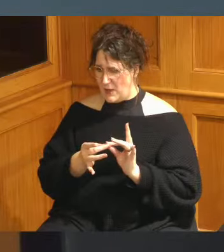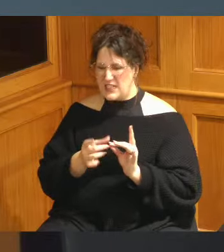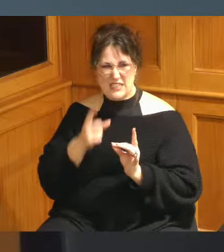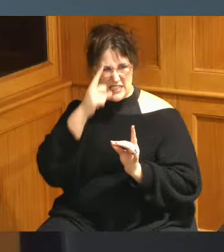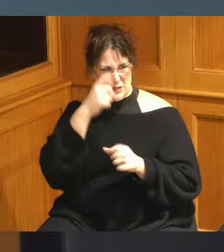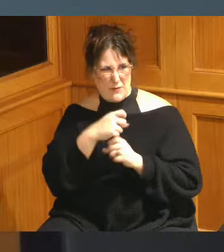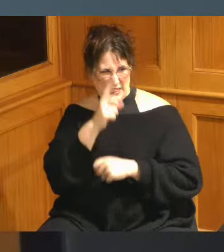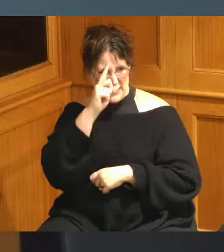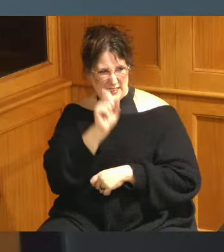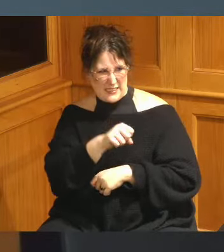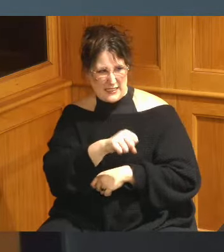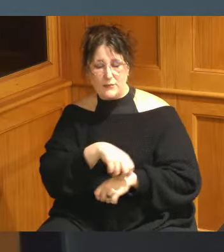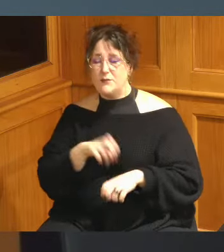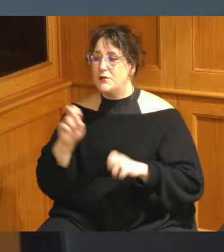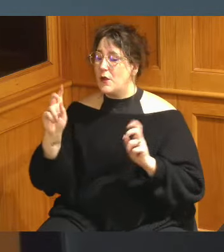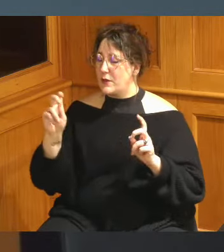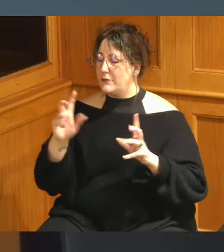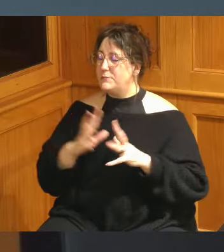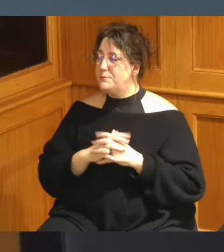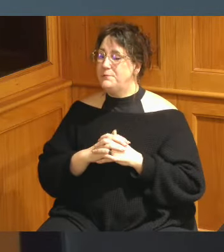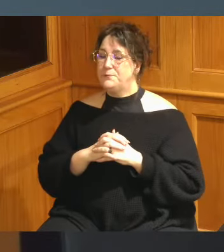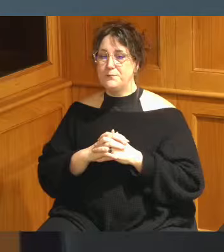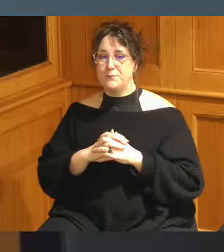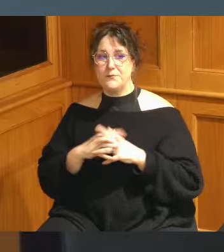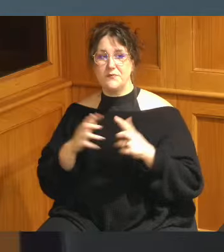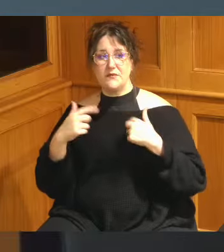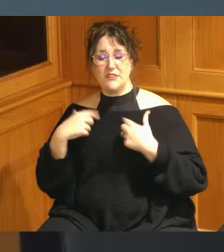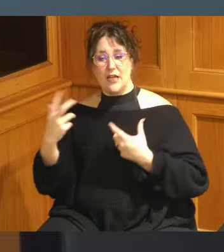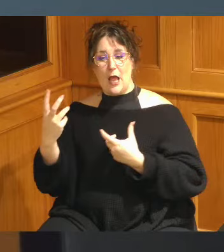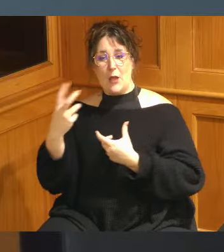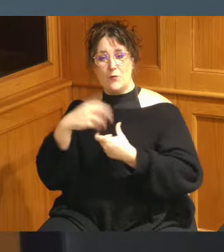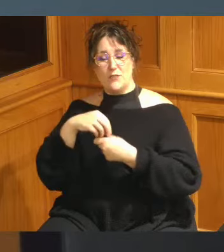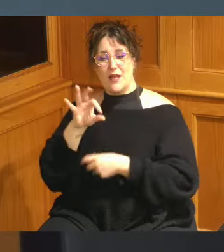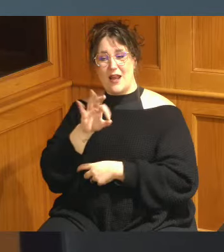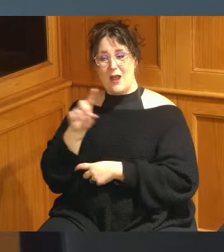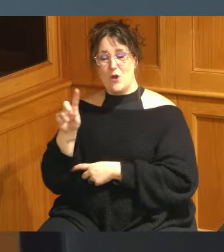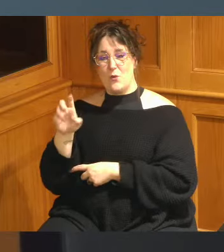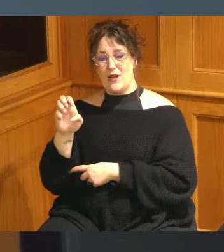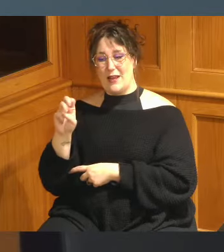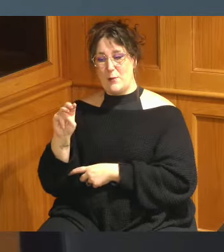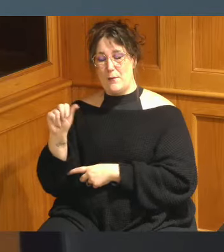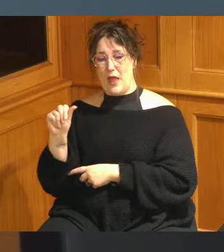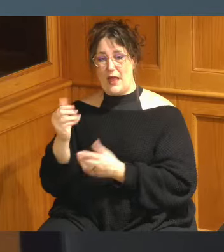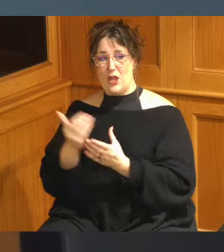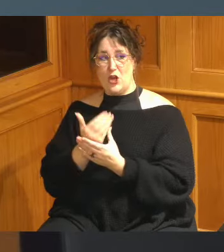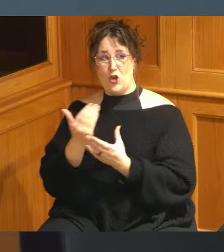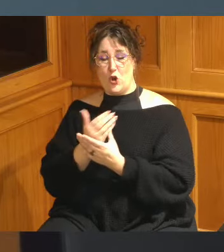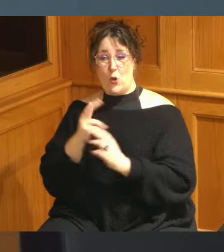makes sense. Yeah. All righty. So, I participated in our 911 EMA, new brand new building out in